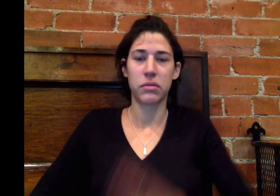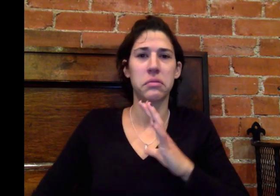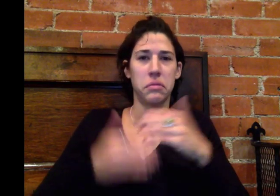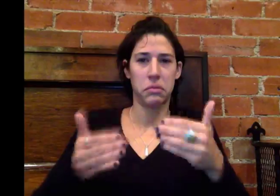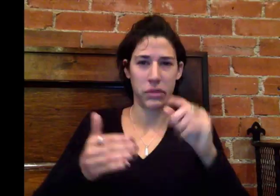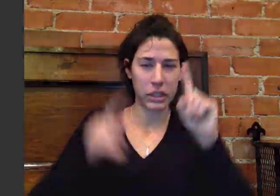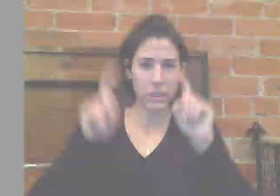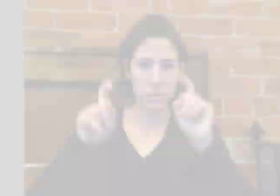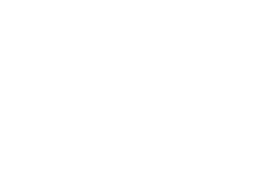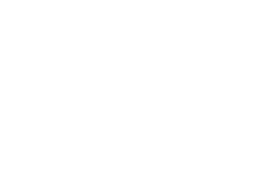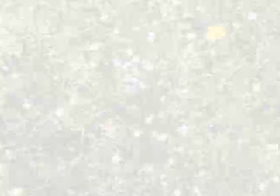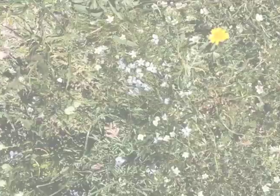They decided to do a little test.